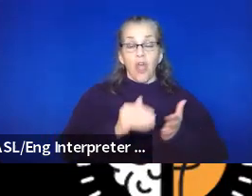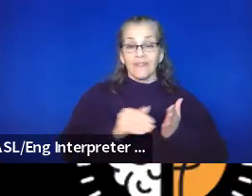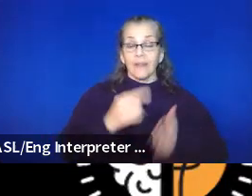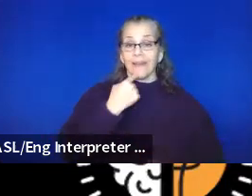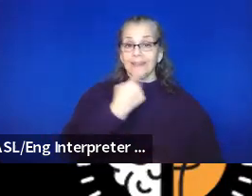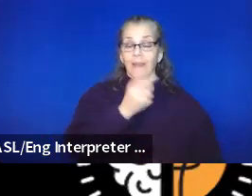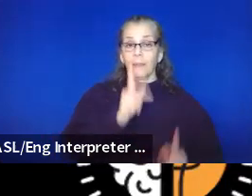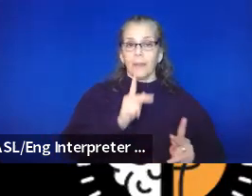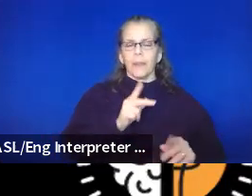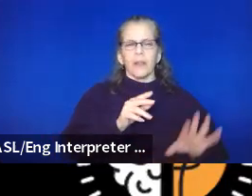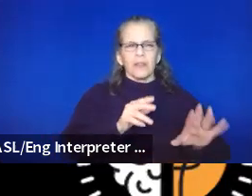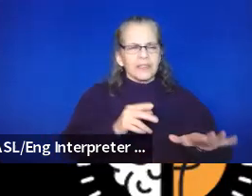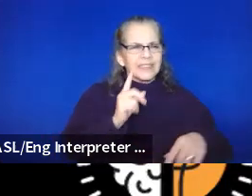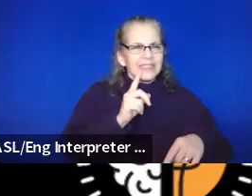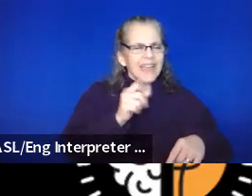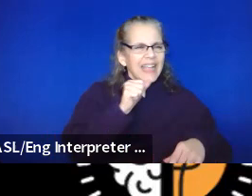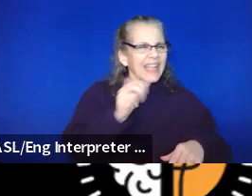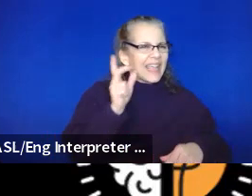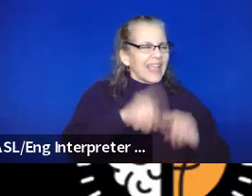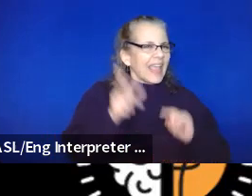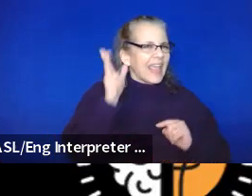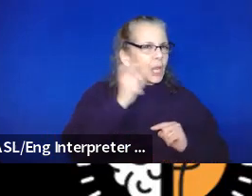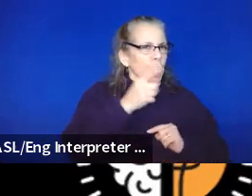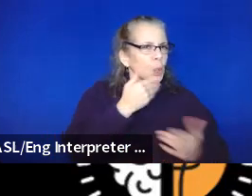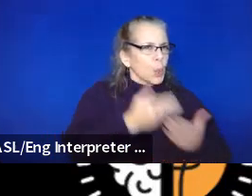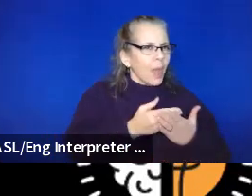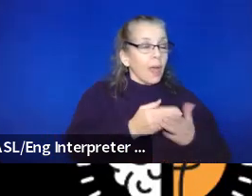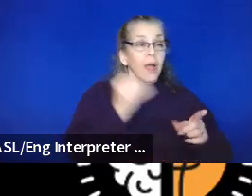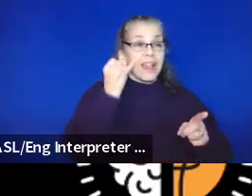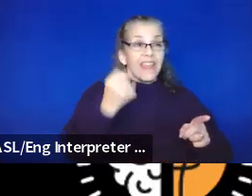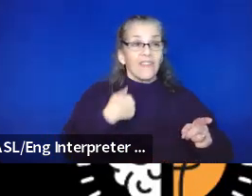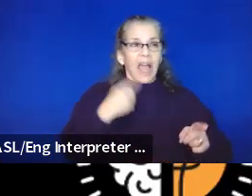can't hear you very well, so if I sound upset or something, it's not at you, it's just that